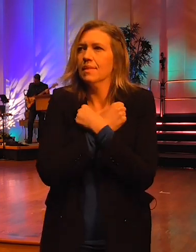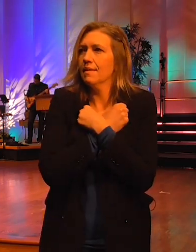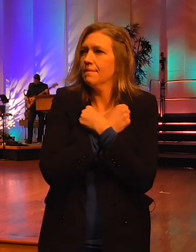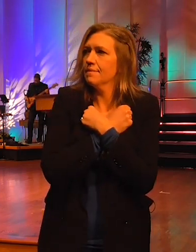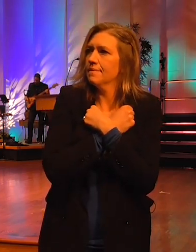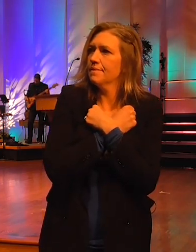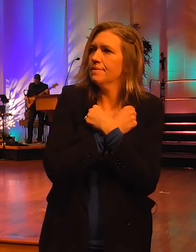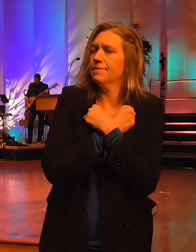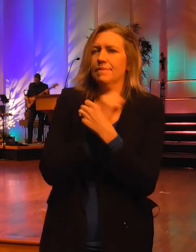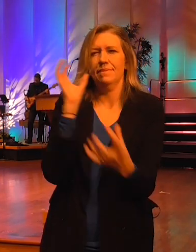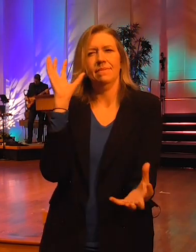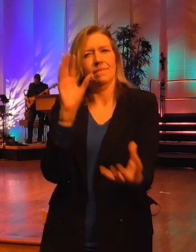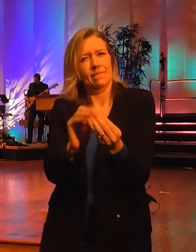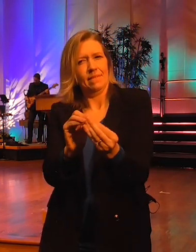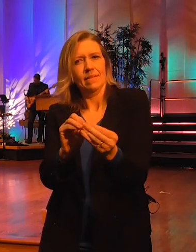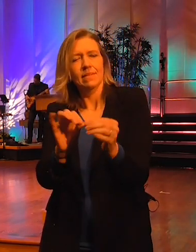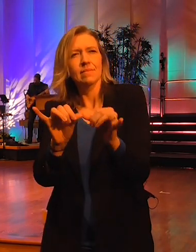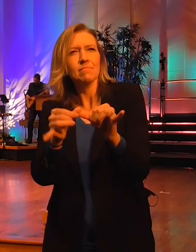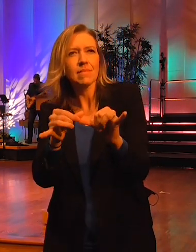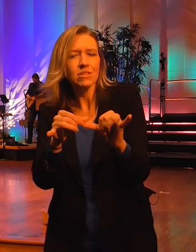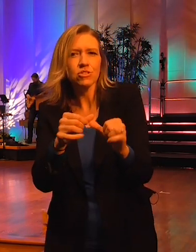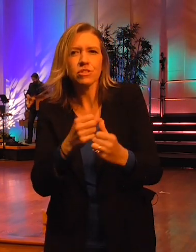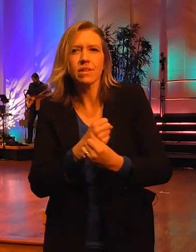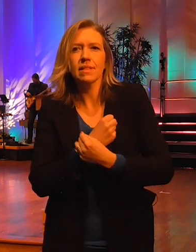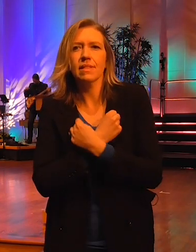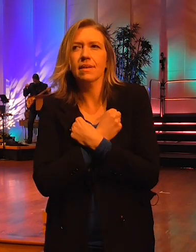love